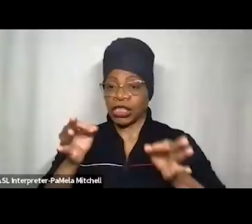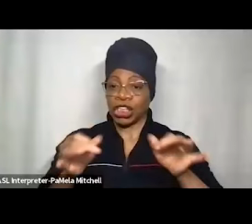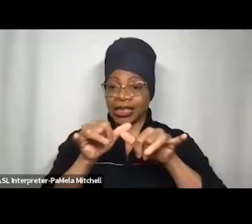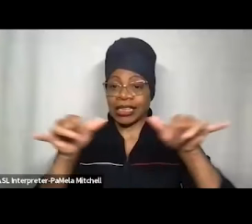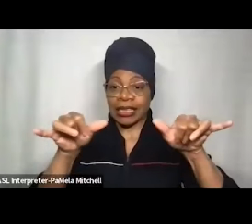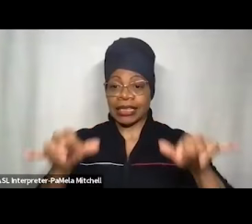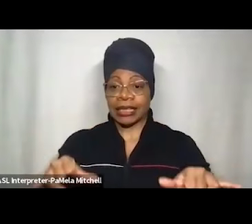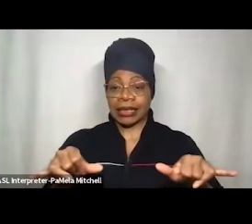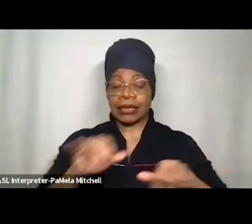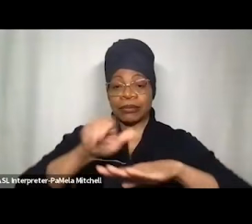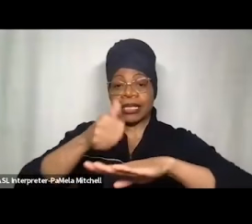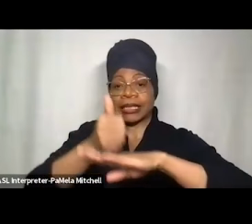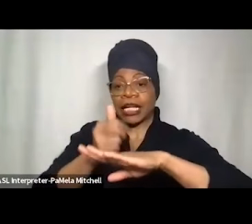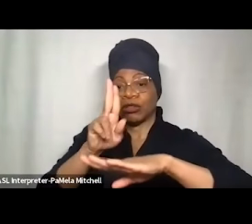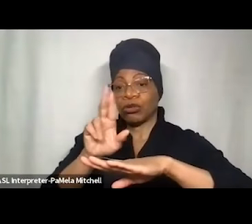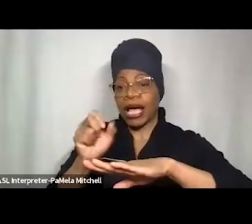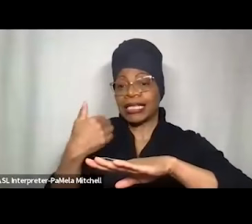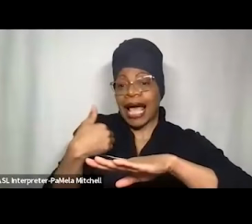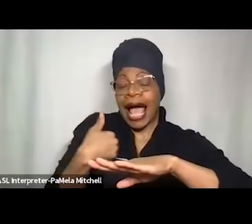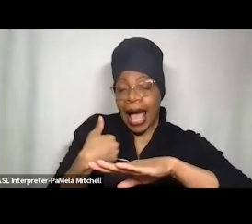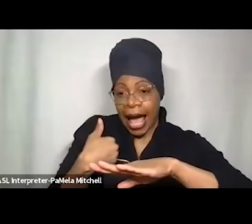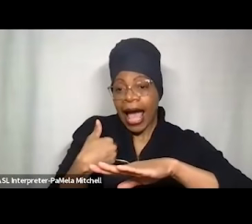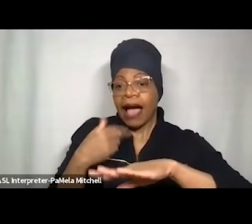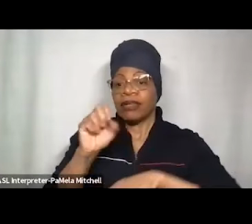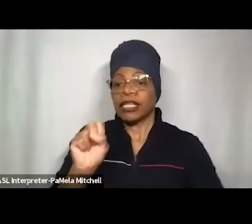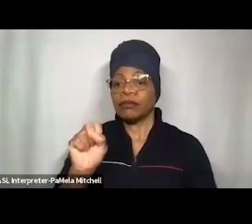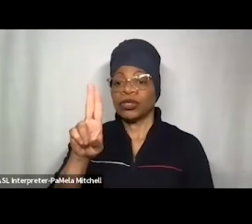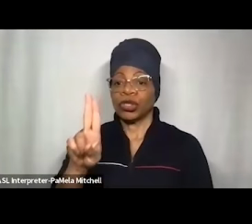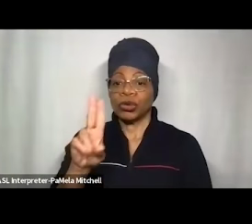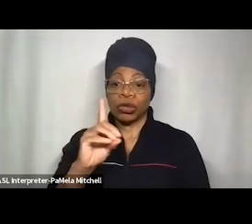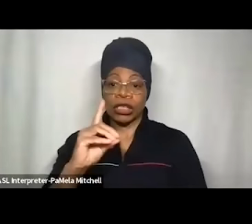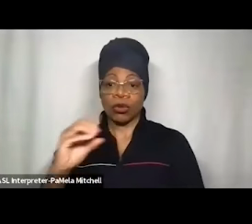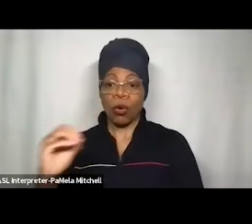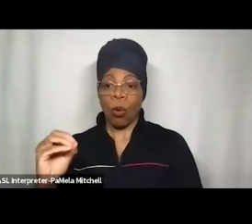have a bonafide substance use disorder that is in need of treatment.